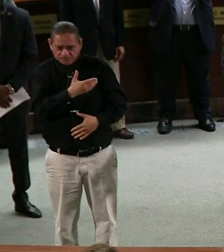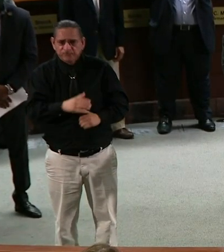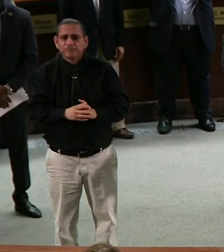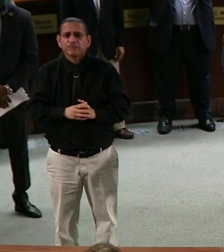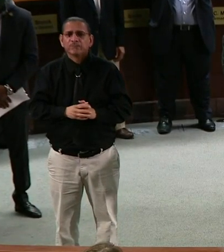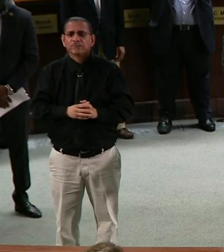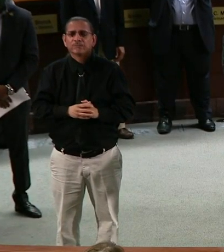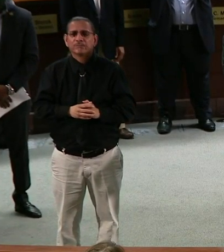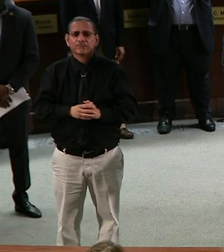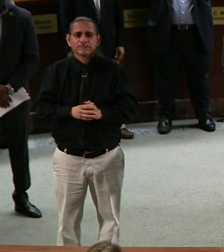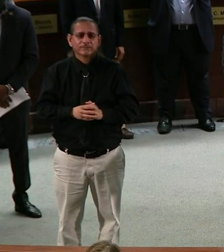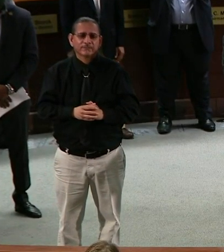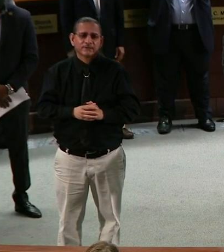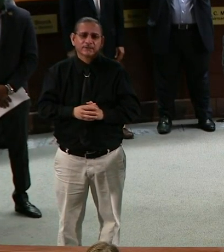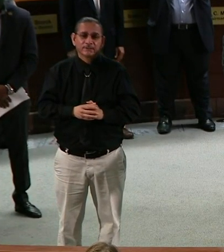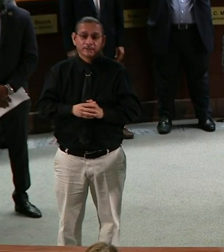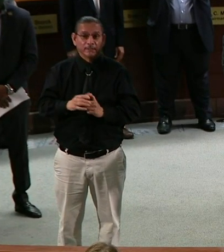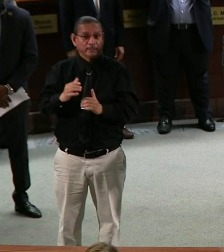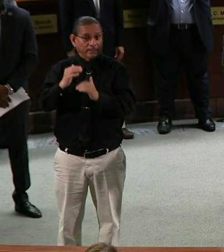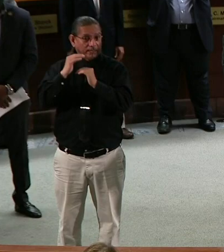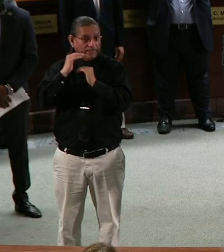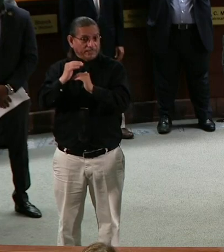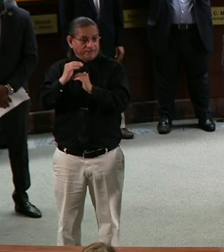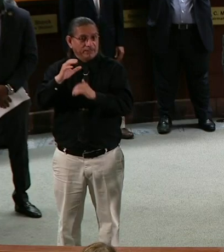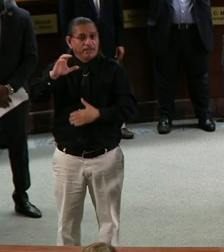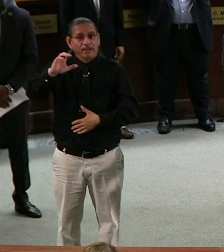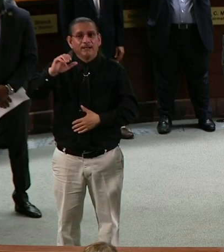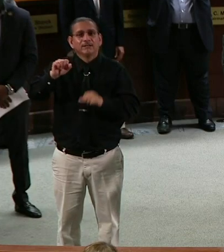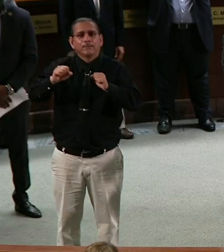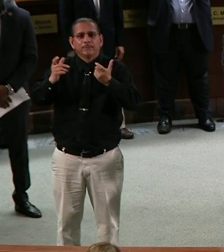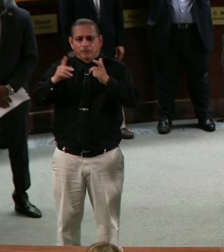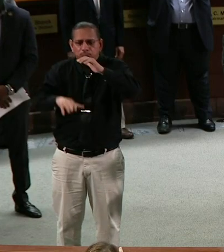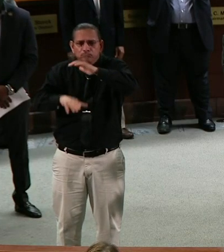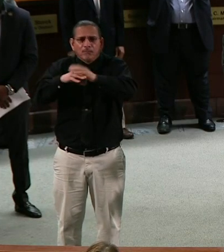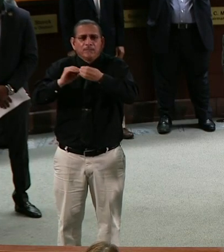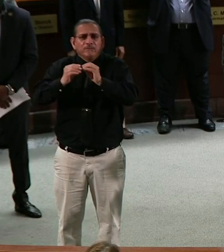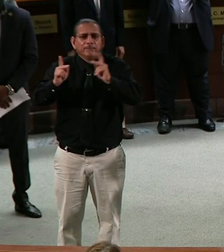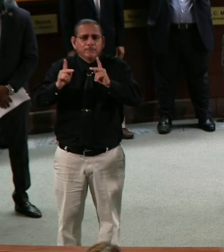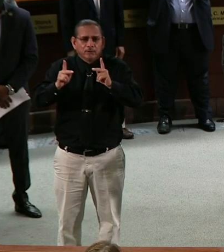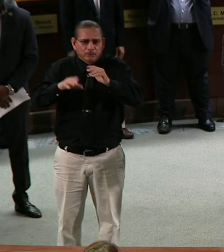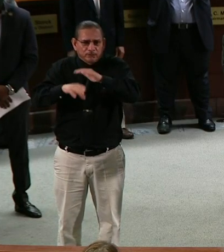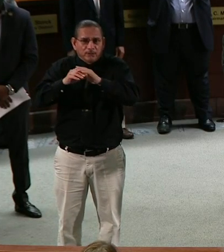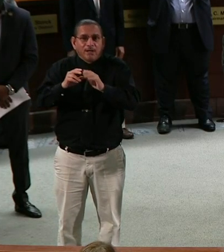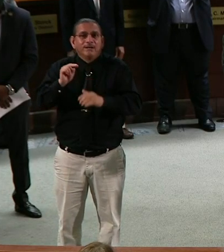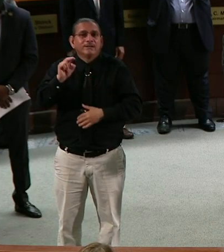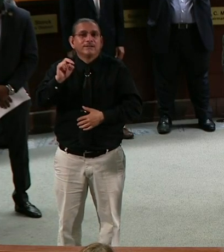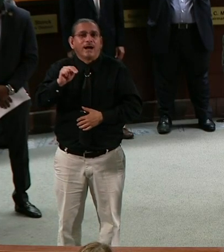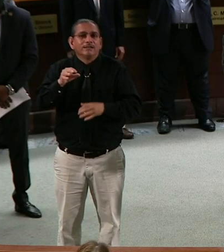PLEASE FOLLOW ALONG AS WE TALK THE CAP ON CAPACITY FOR